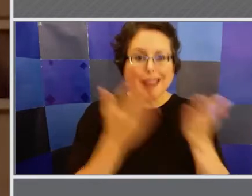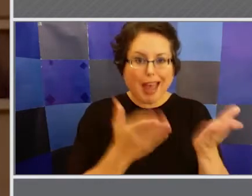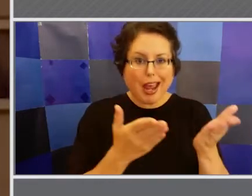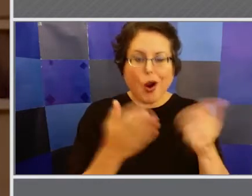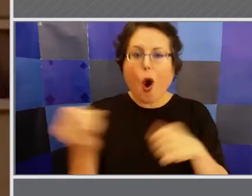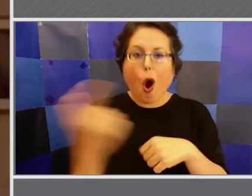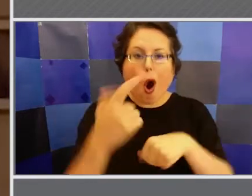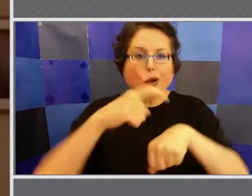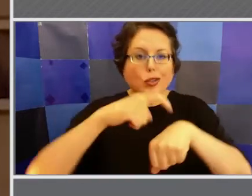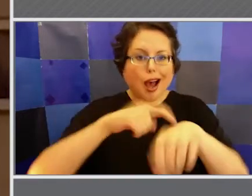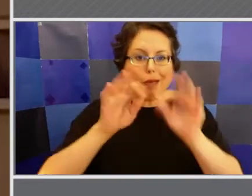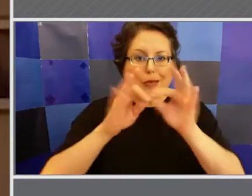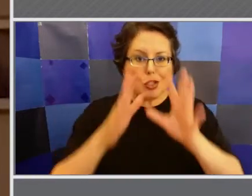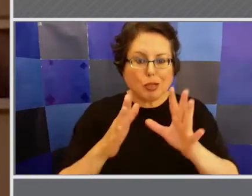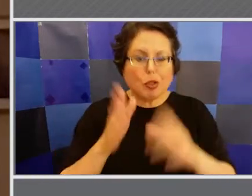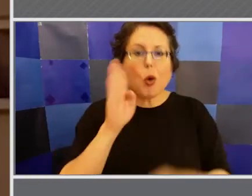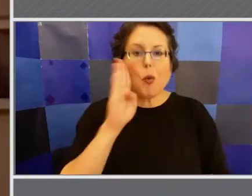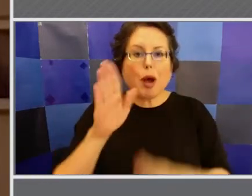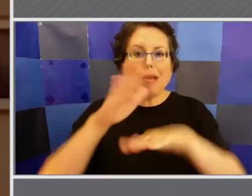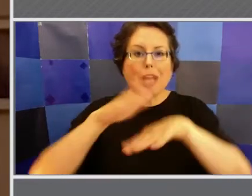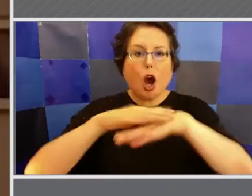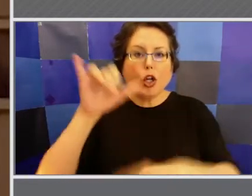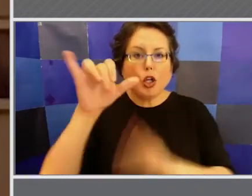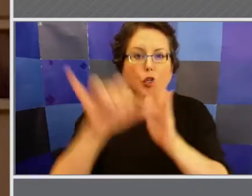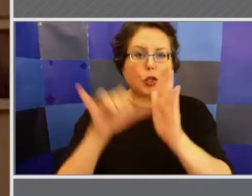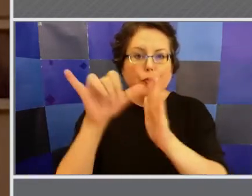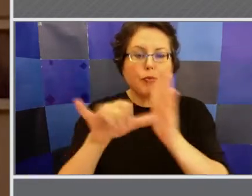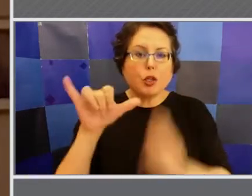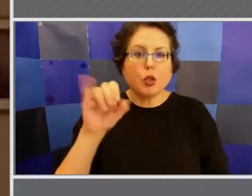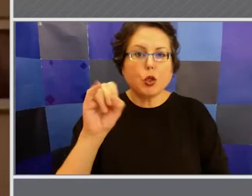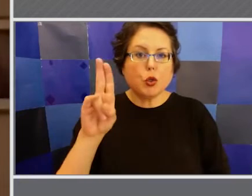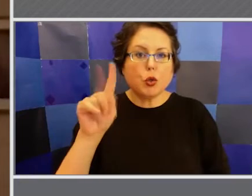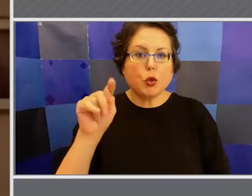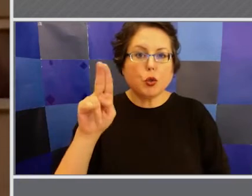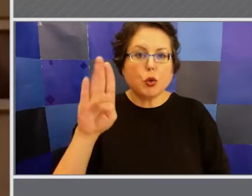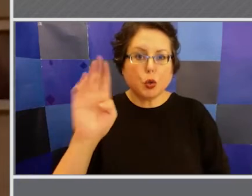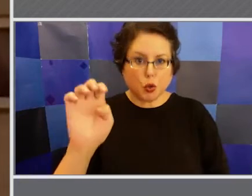will be made available on YouTube shortly after this presentation.